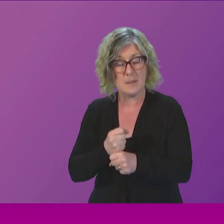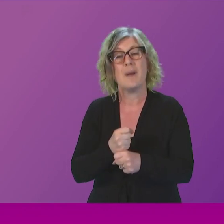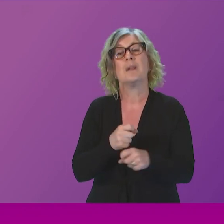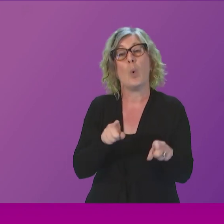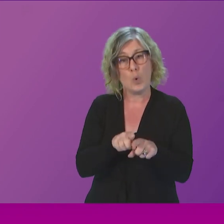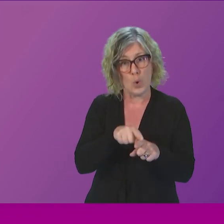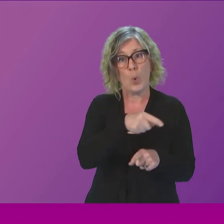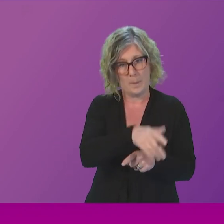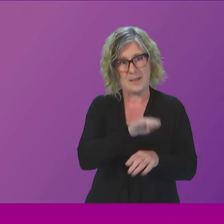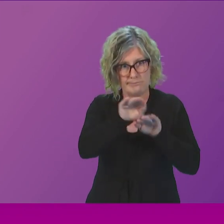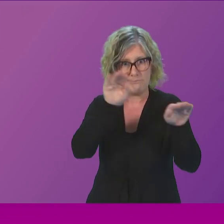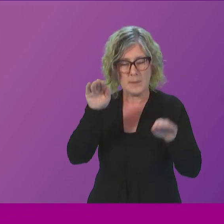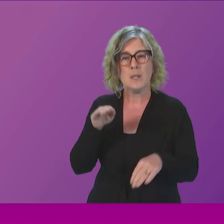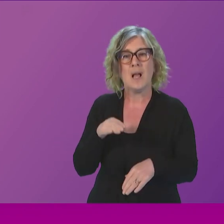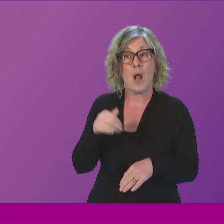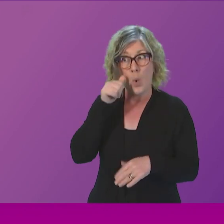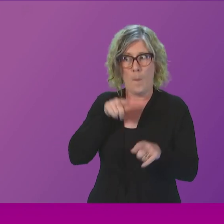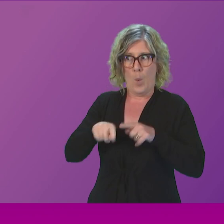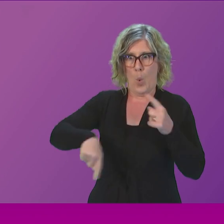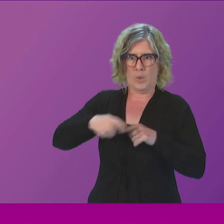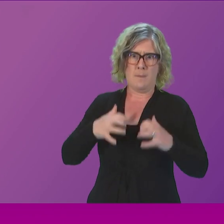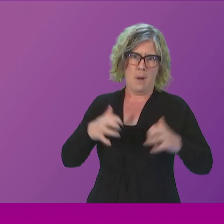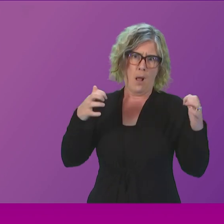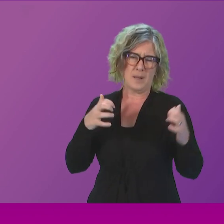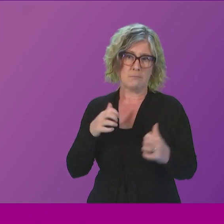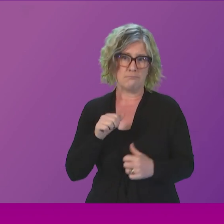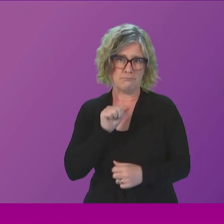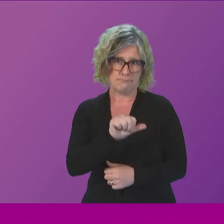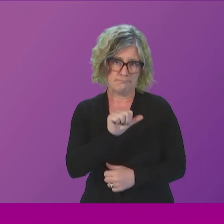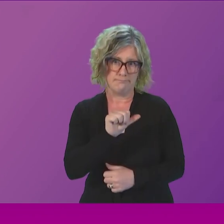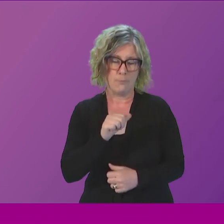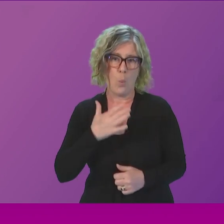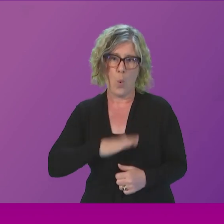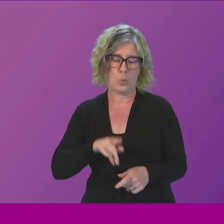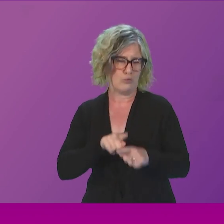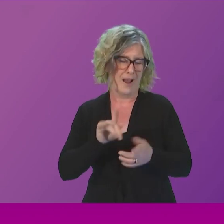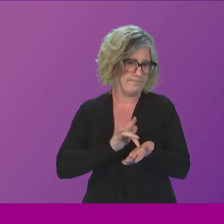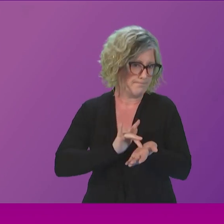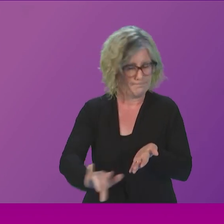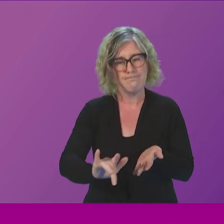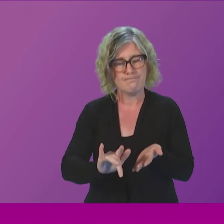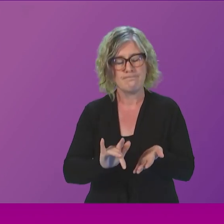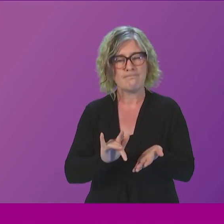I am pleased to say that I know that all of this Parliament shares our ambition to eradicate